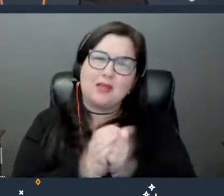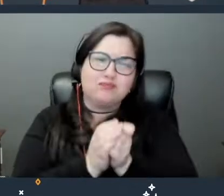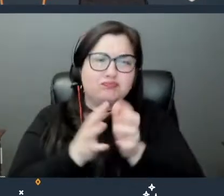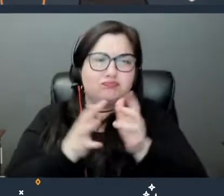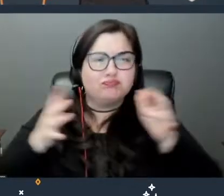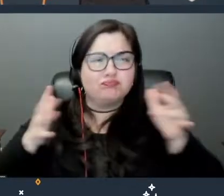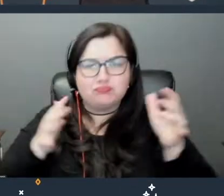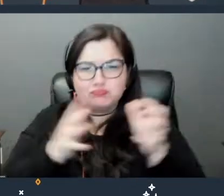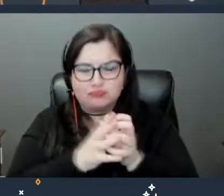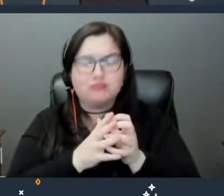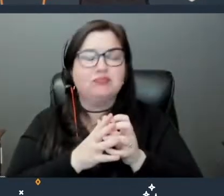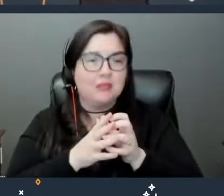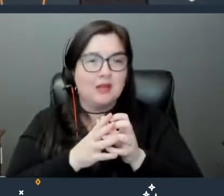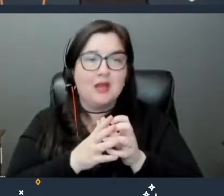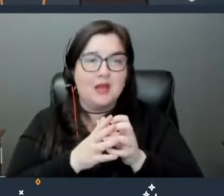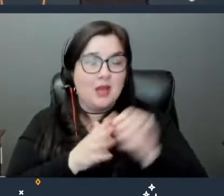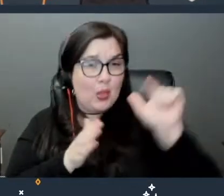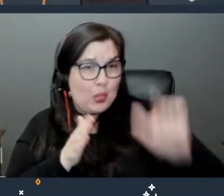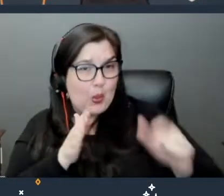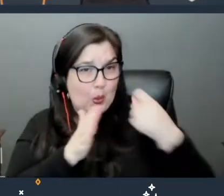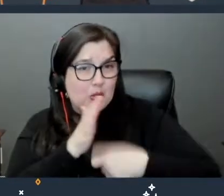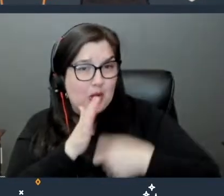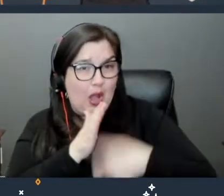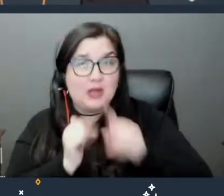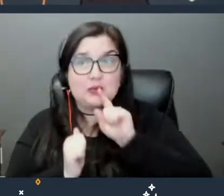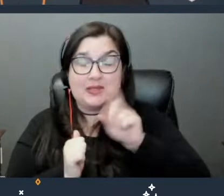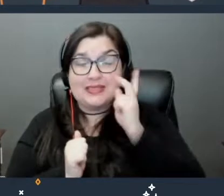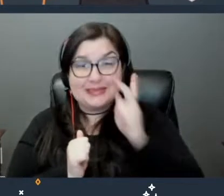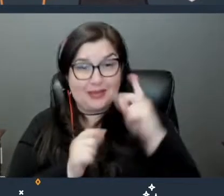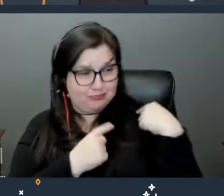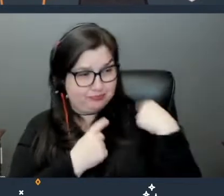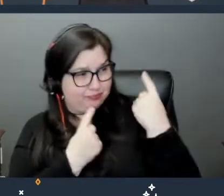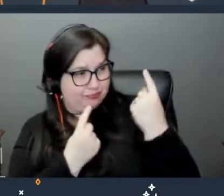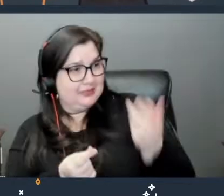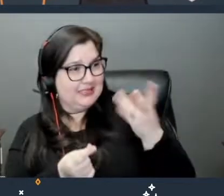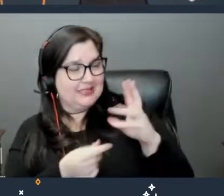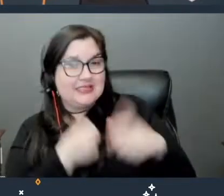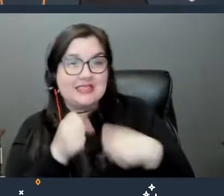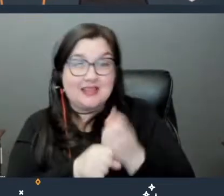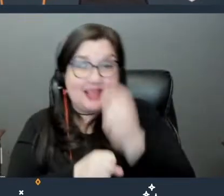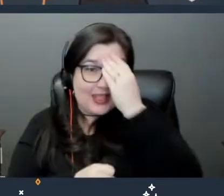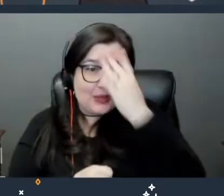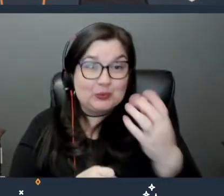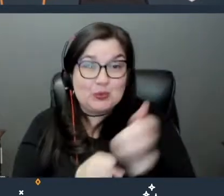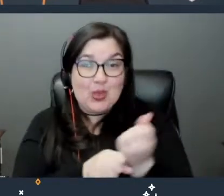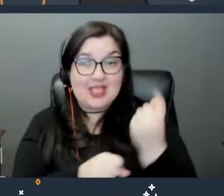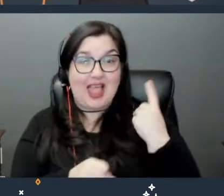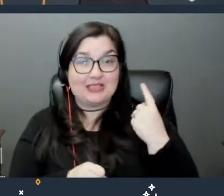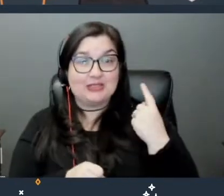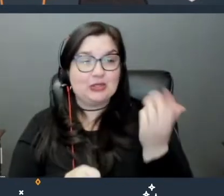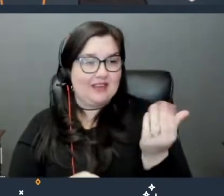It's really amazing to see how quickly the time has gone by. Last year, for our 15th anniversary, we looked back at the decade and half